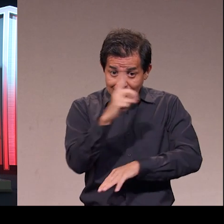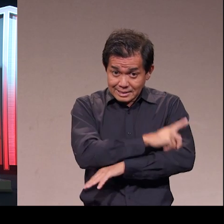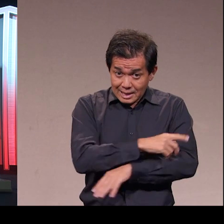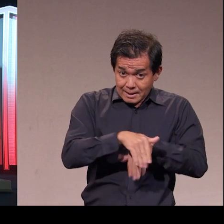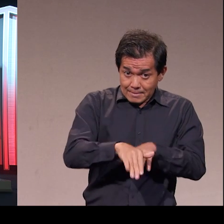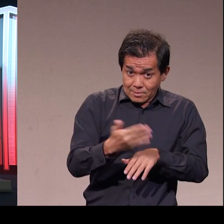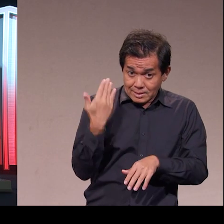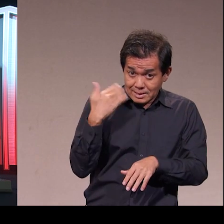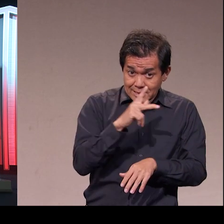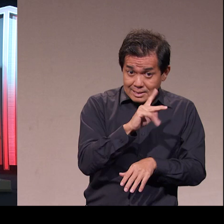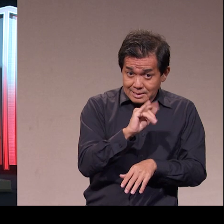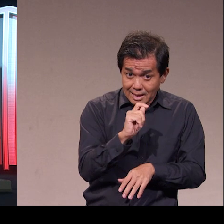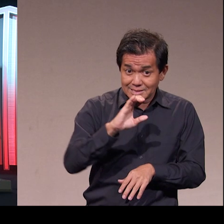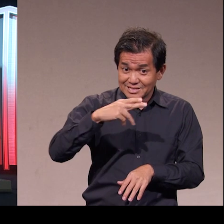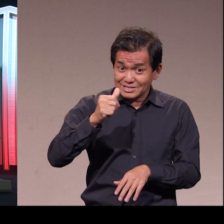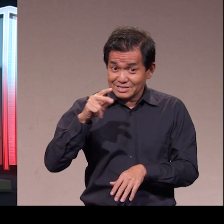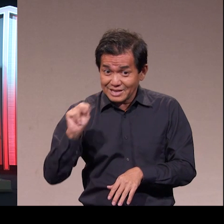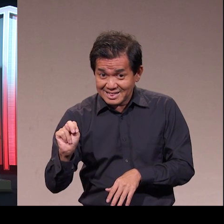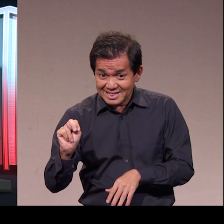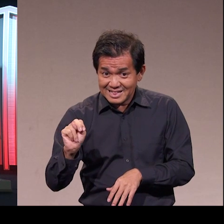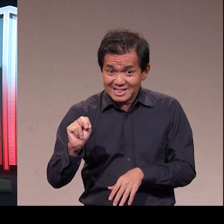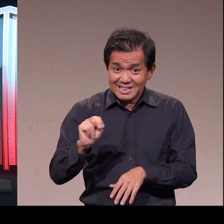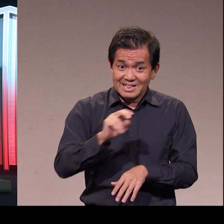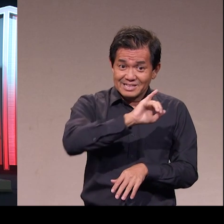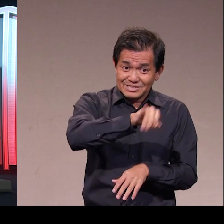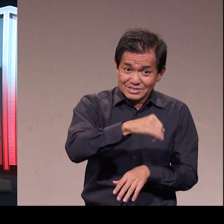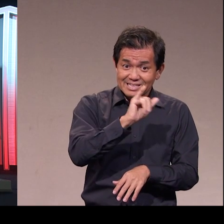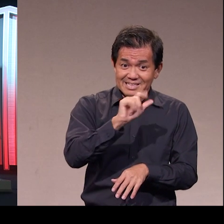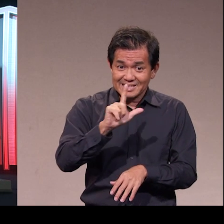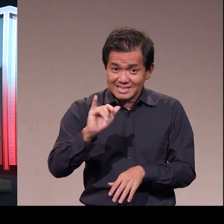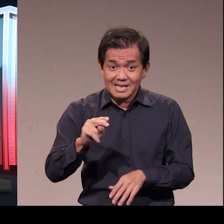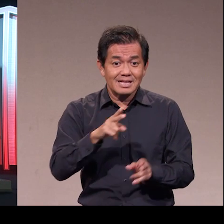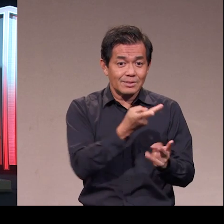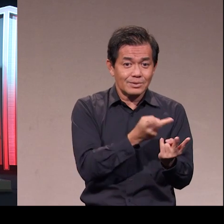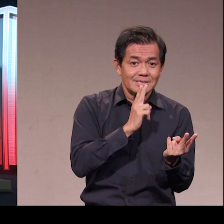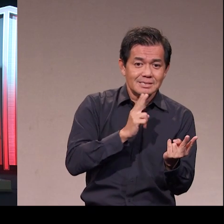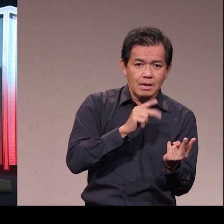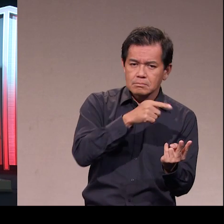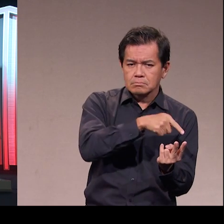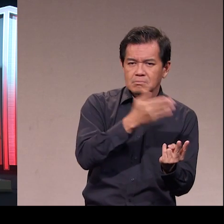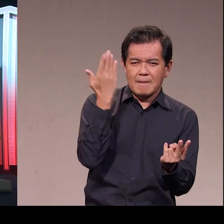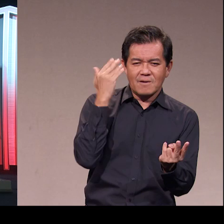They did not attend Chinese schools but they are mega Chinese pop stars with many fans